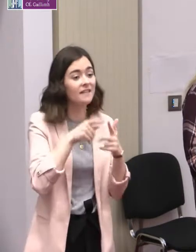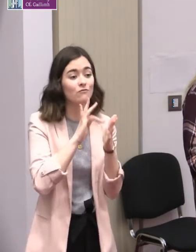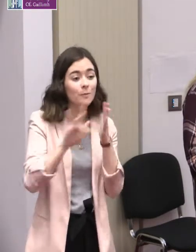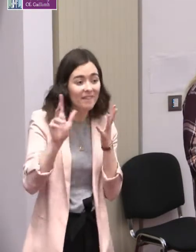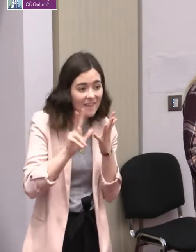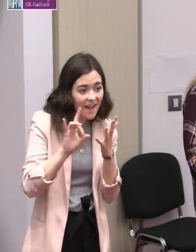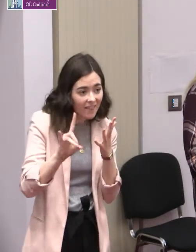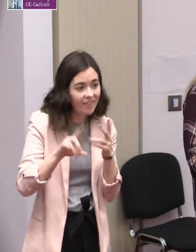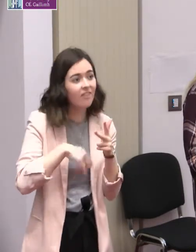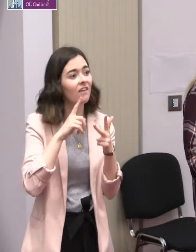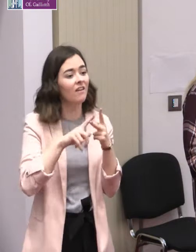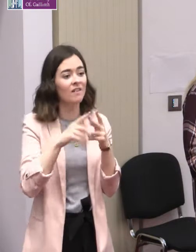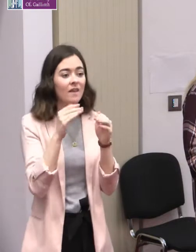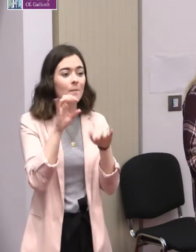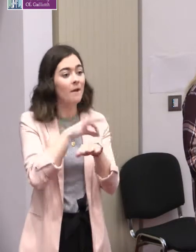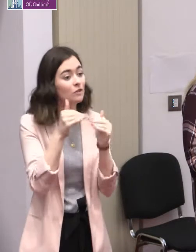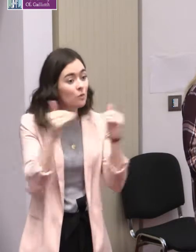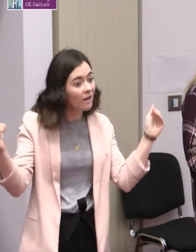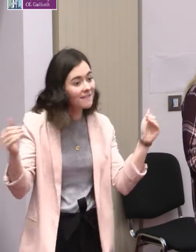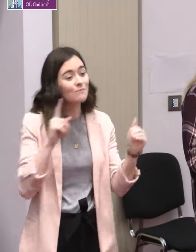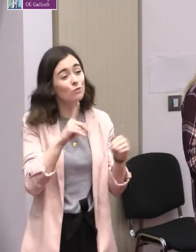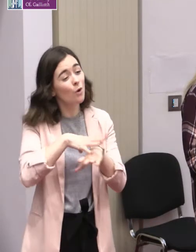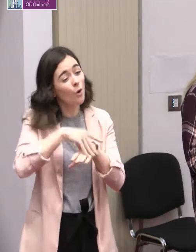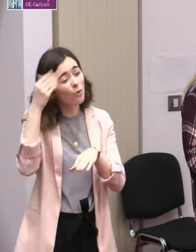Ireland exists for adopted people. It's alive and well.